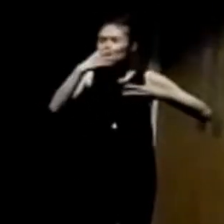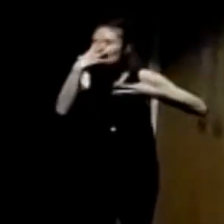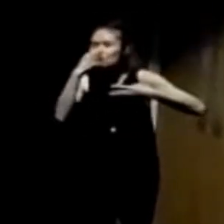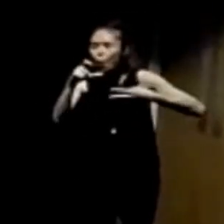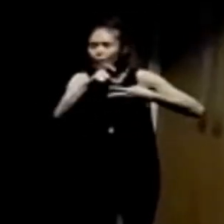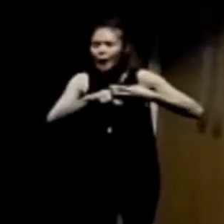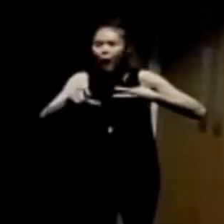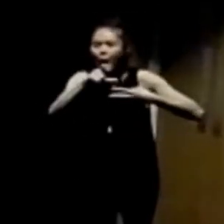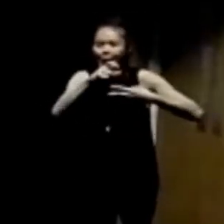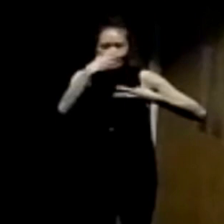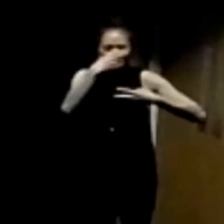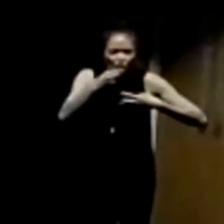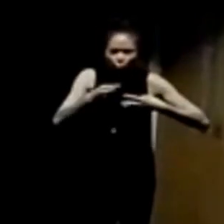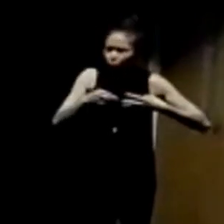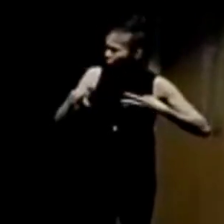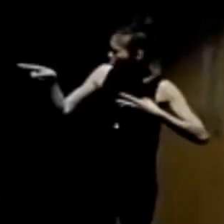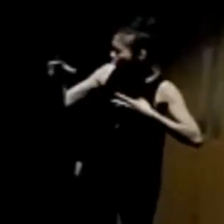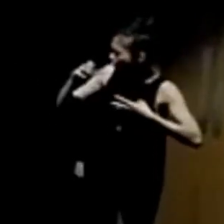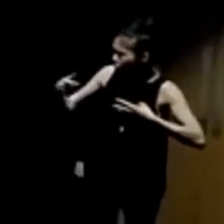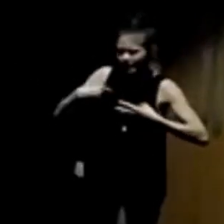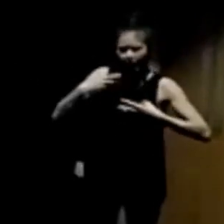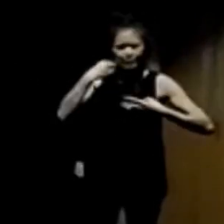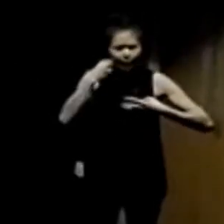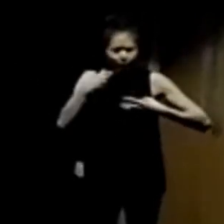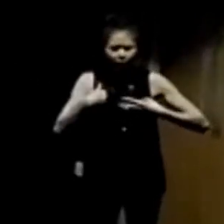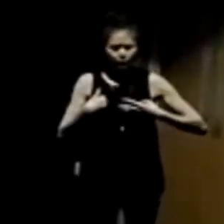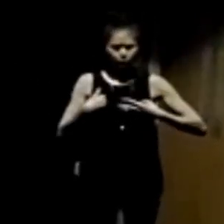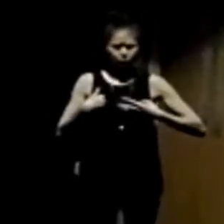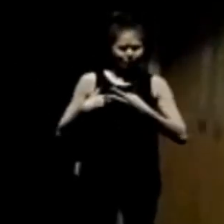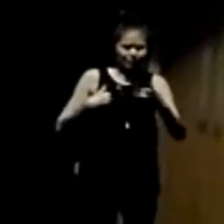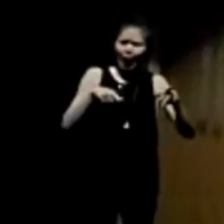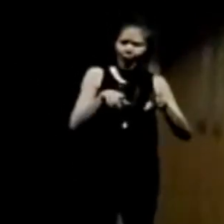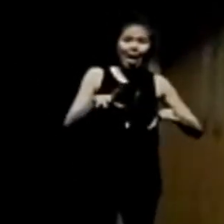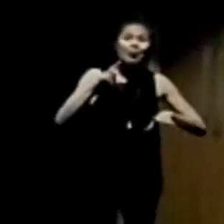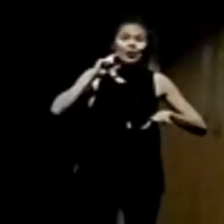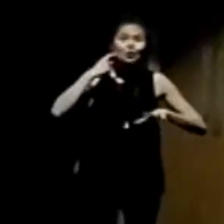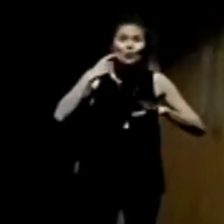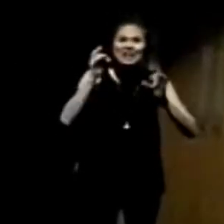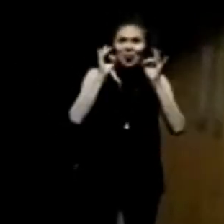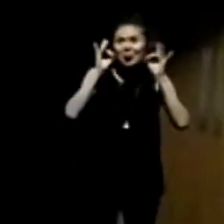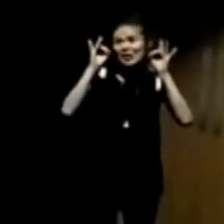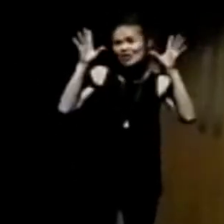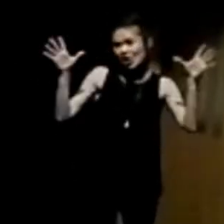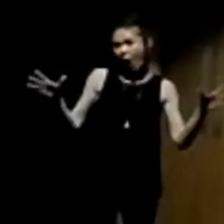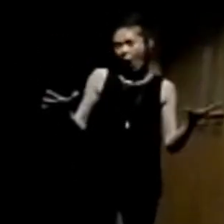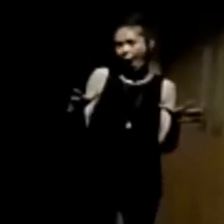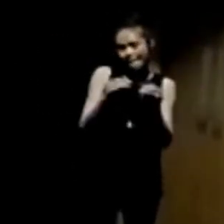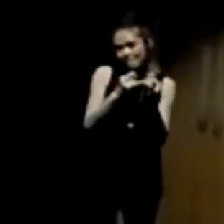She's in strawberry, you're an orange and I'm in lemon. What are we the Starburst sisters? LAUGHTER